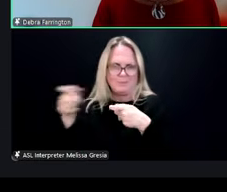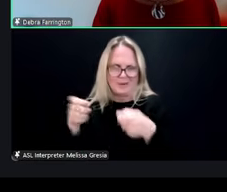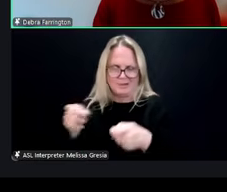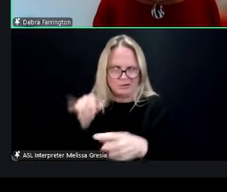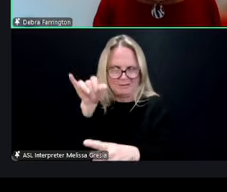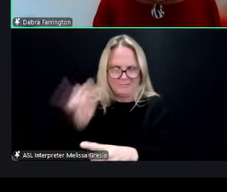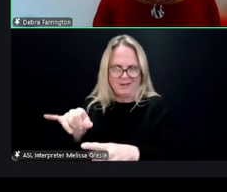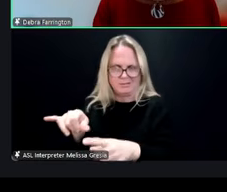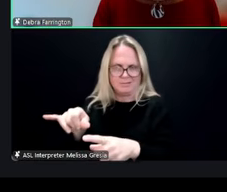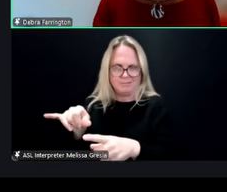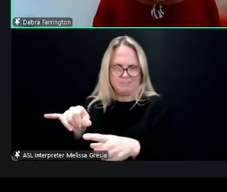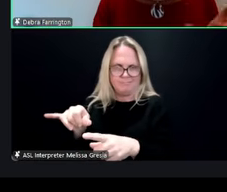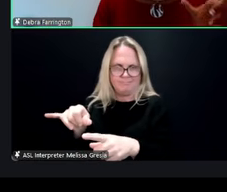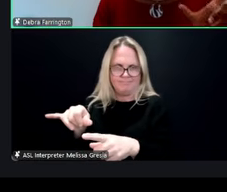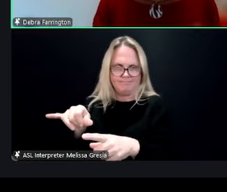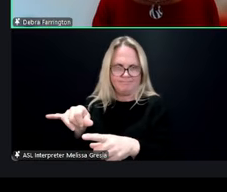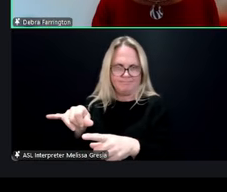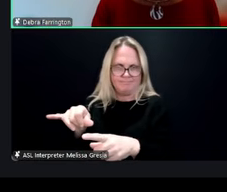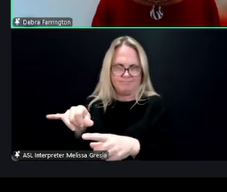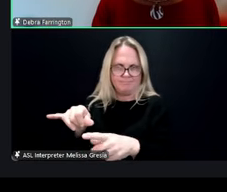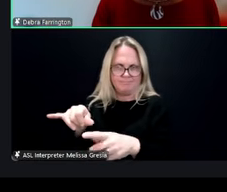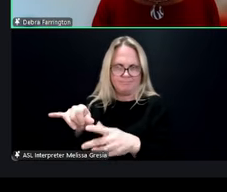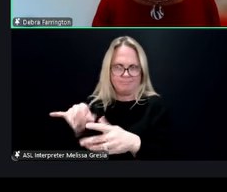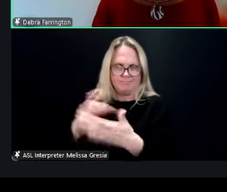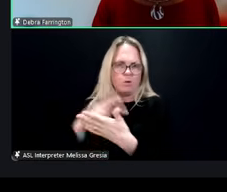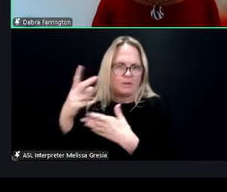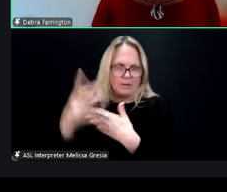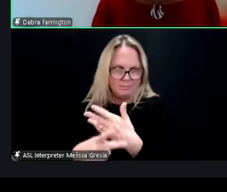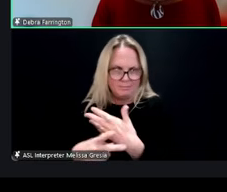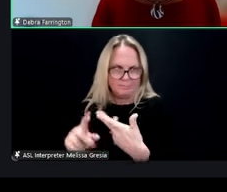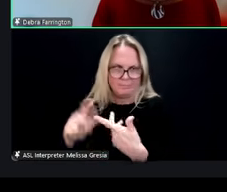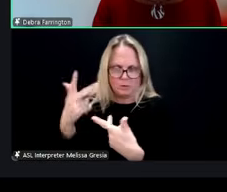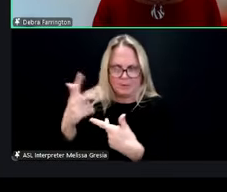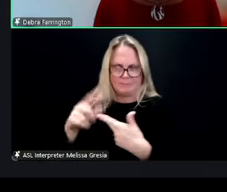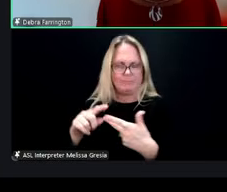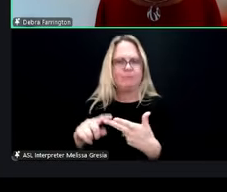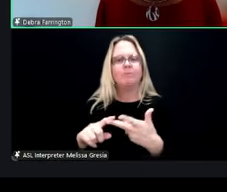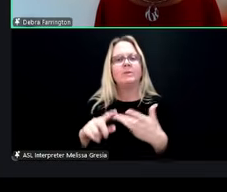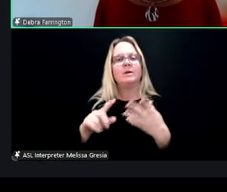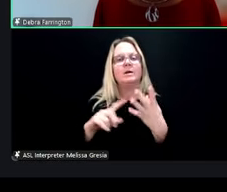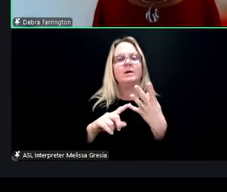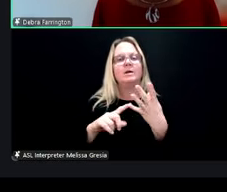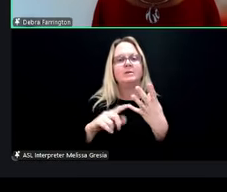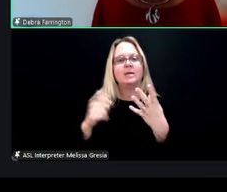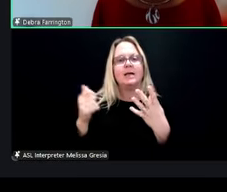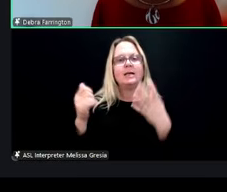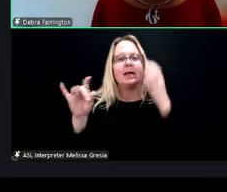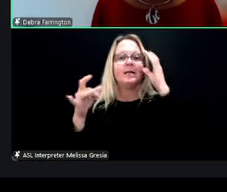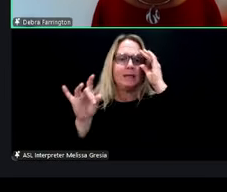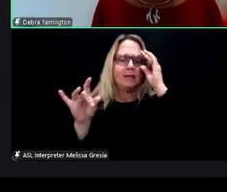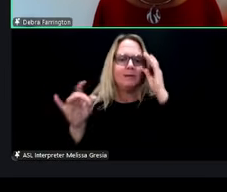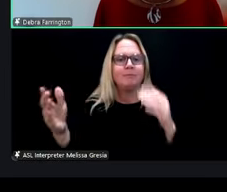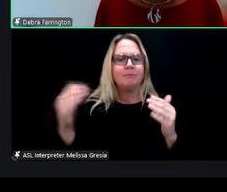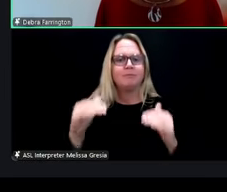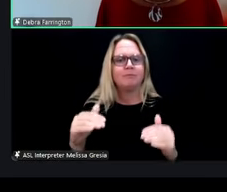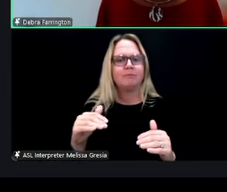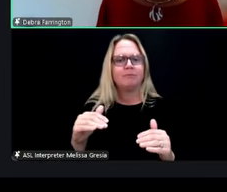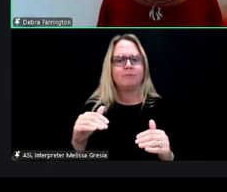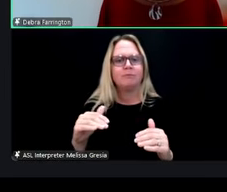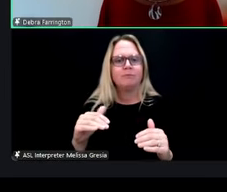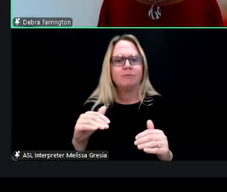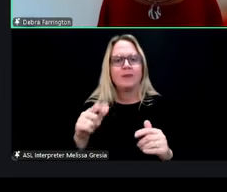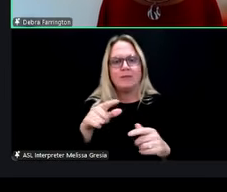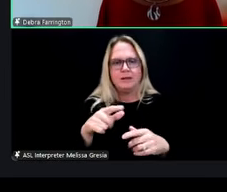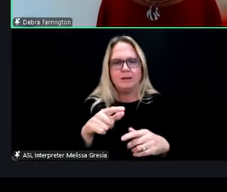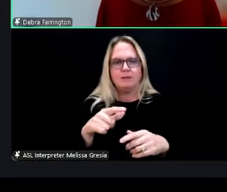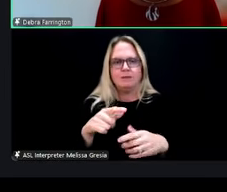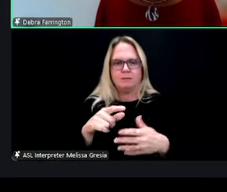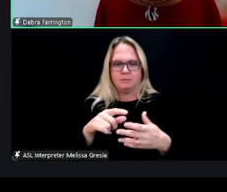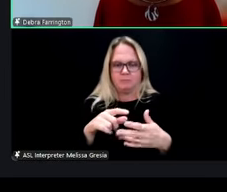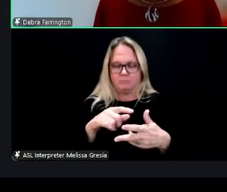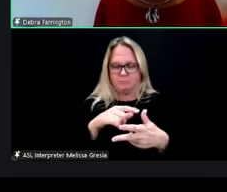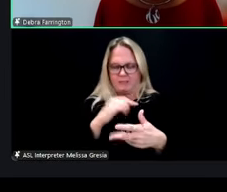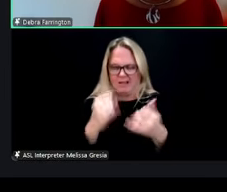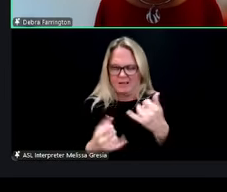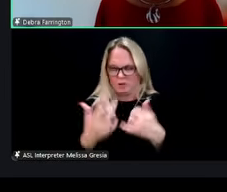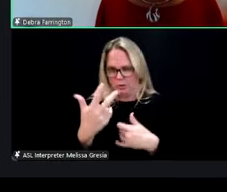um that initiative three. Slide 18 um covers the final three initiatives beginning with initiative